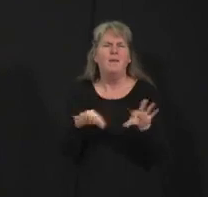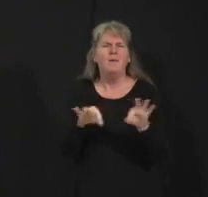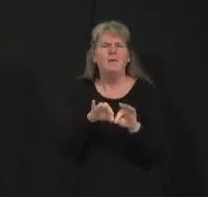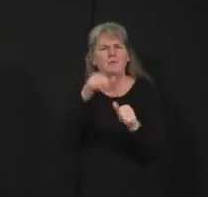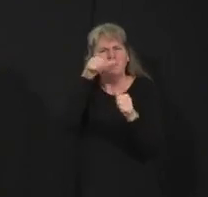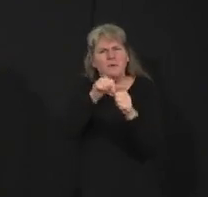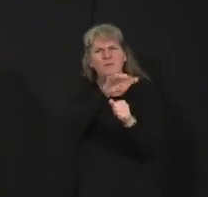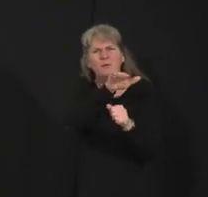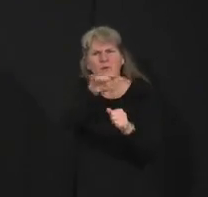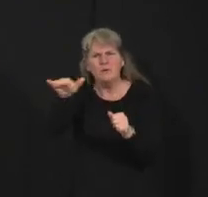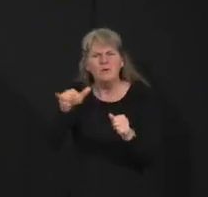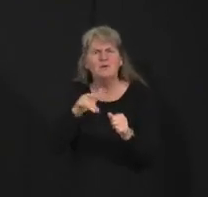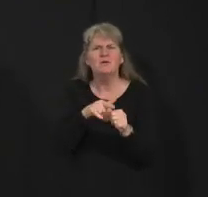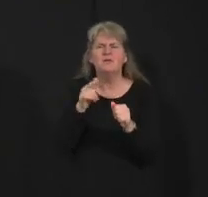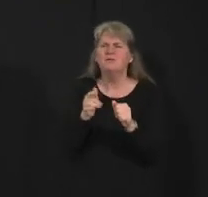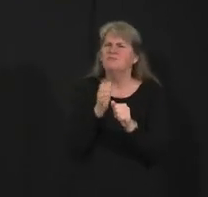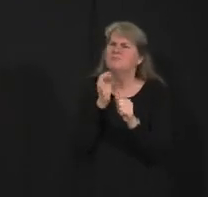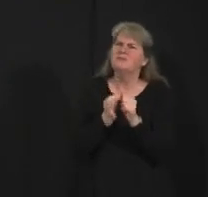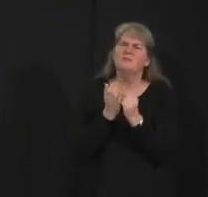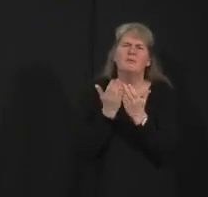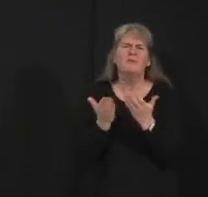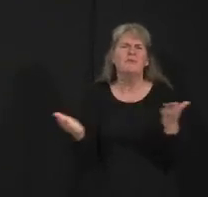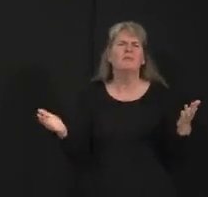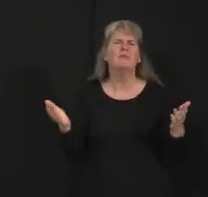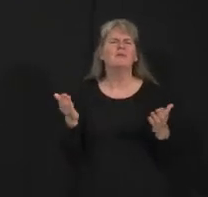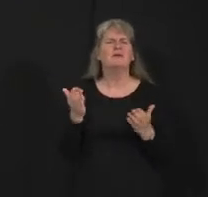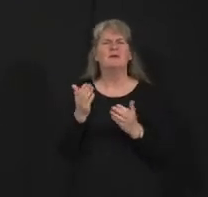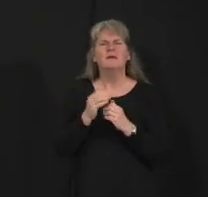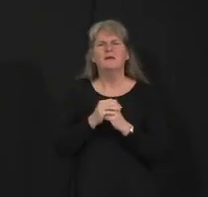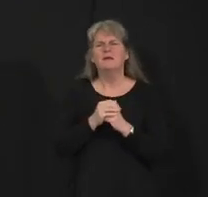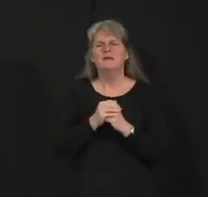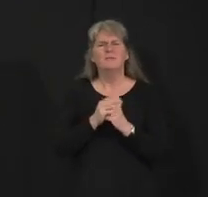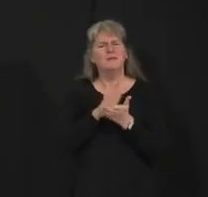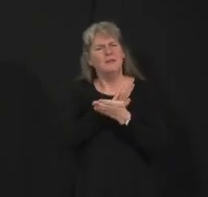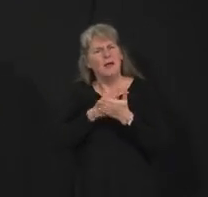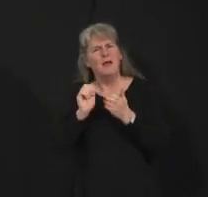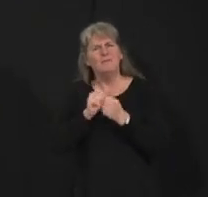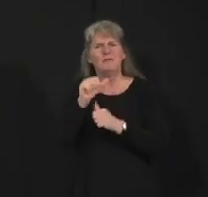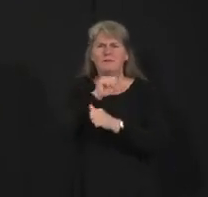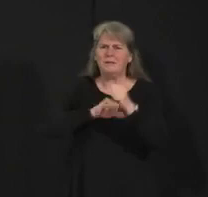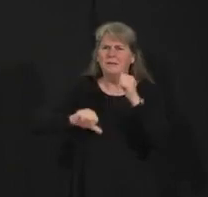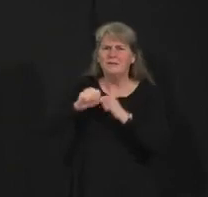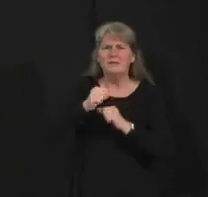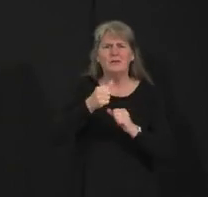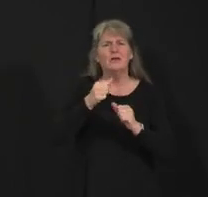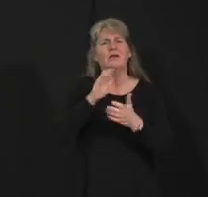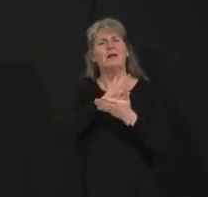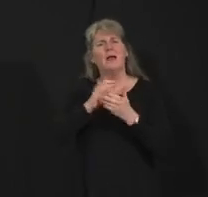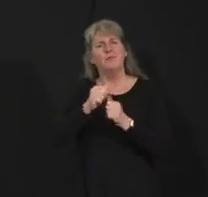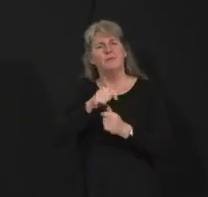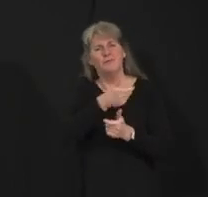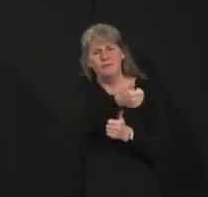ourselves of the importance of simple acts, acts such as in-kind to ourselves and to others.